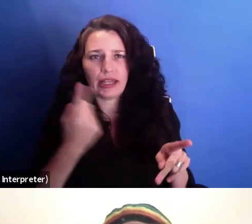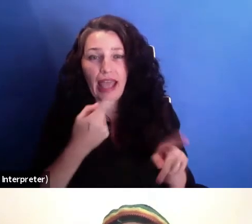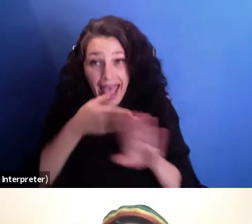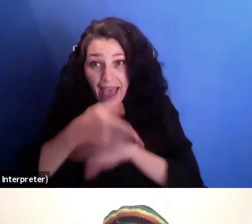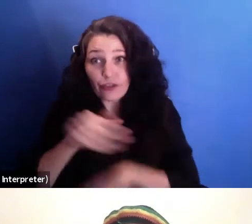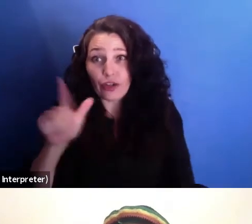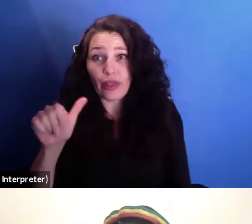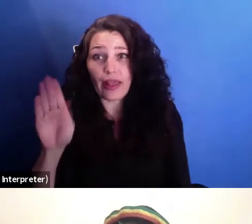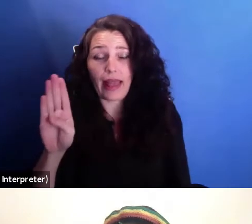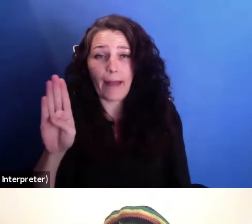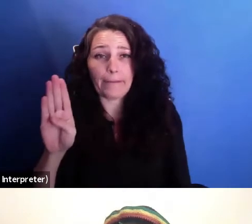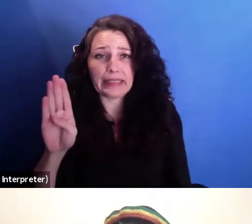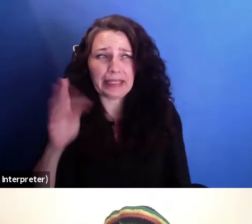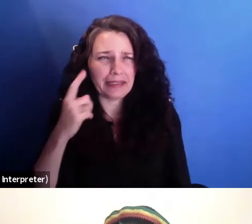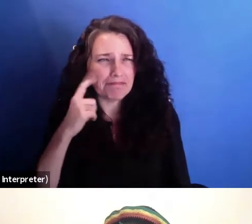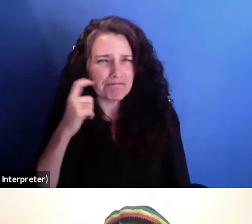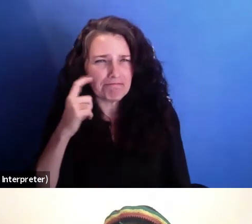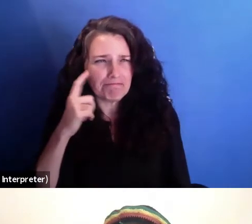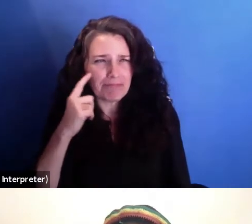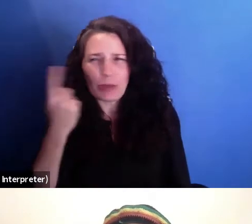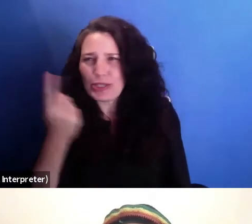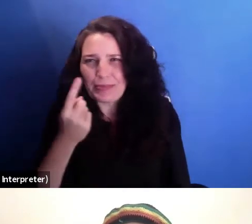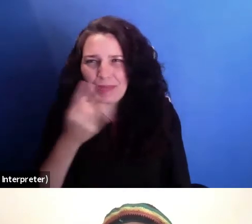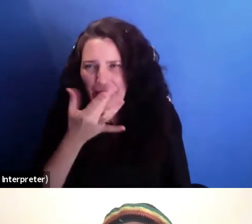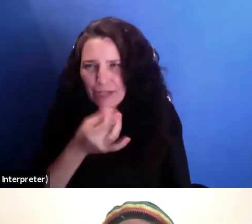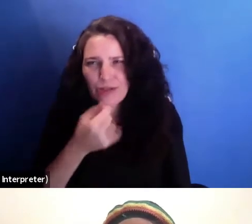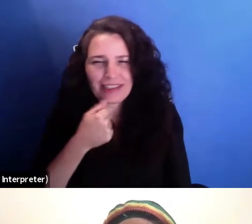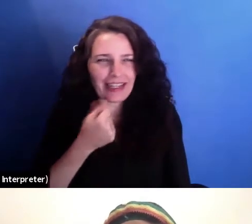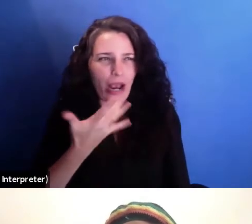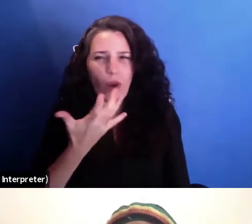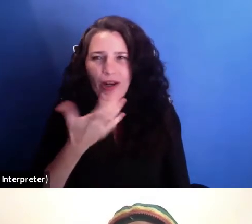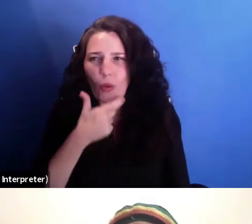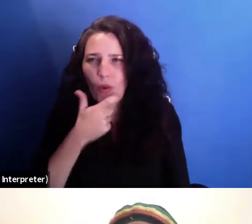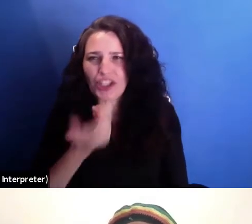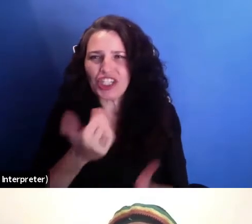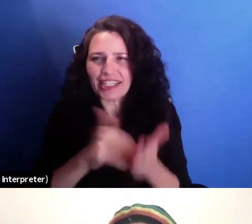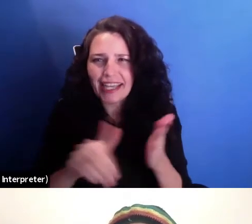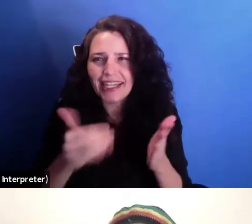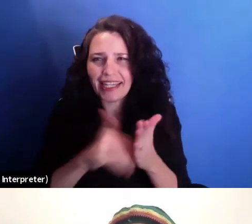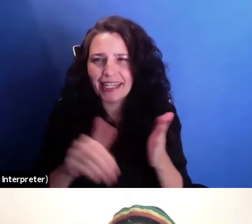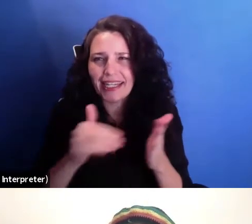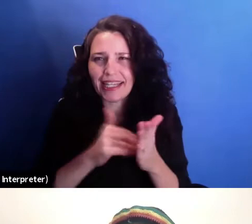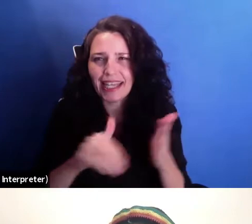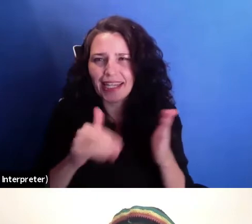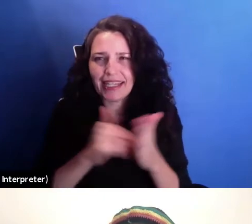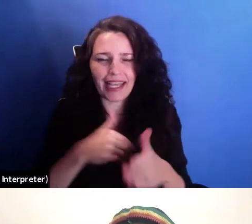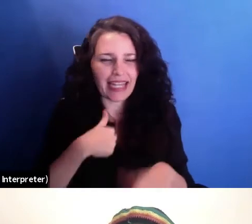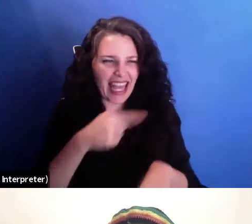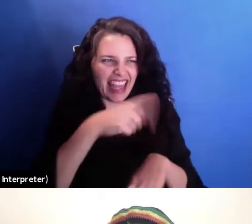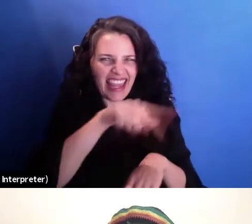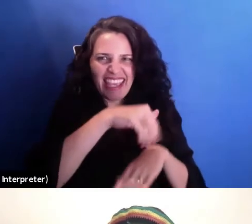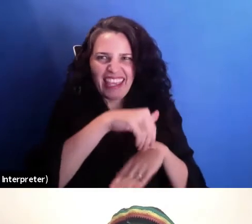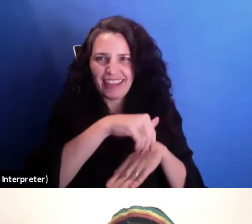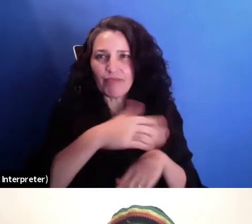I keep watching this thing and then I watch it again and again and I sent it to my bosses and they feel similarly.